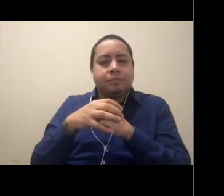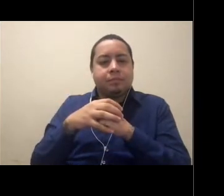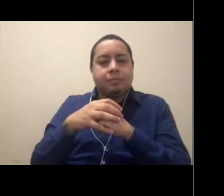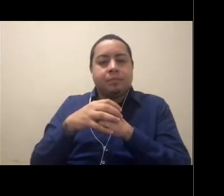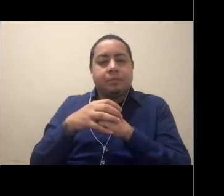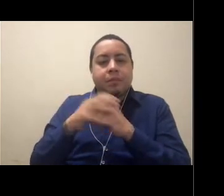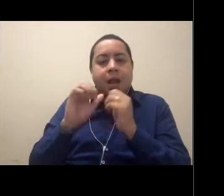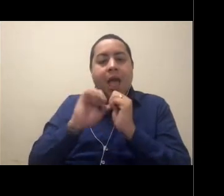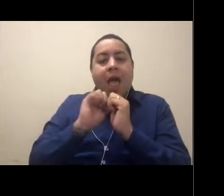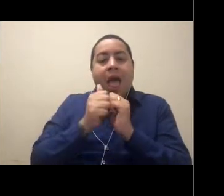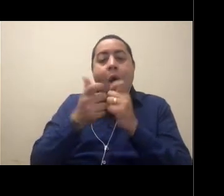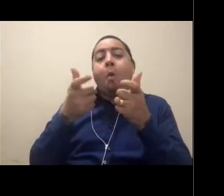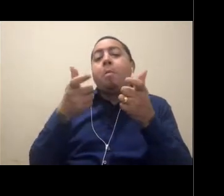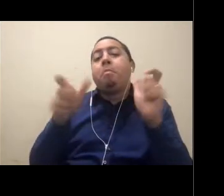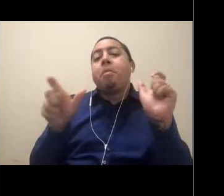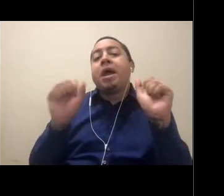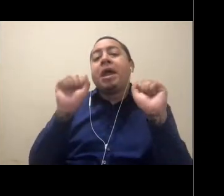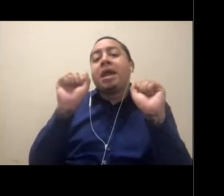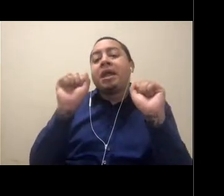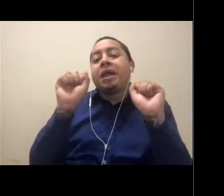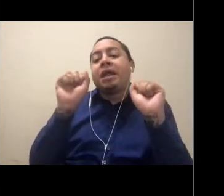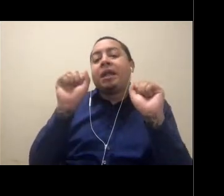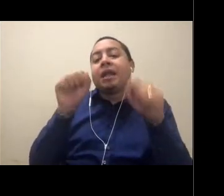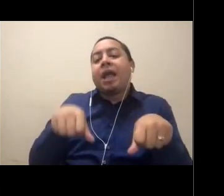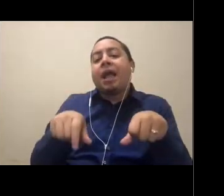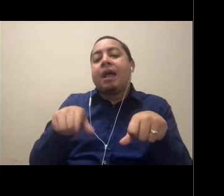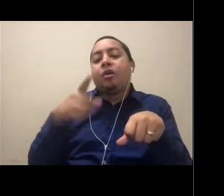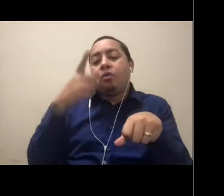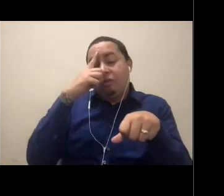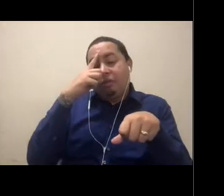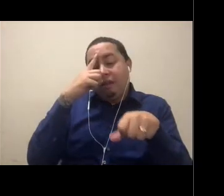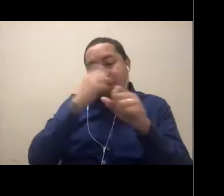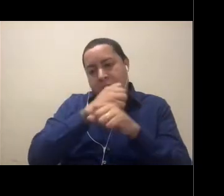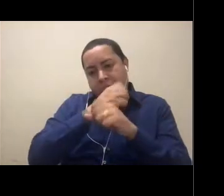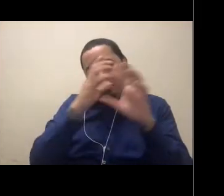span across the satellite dish, across this part?